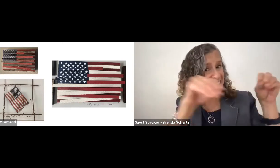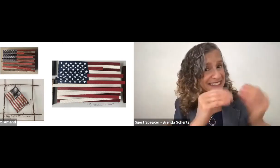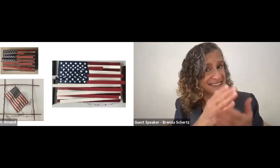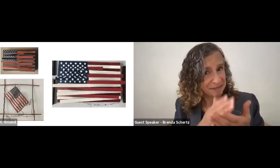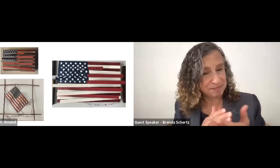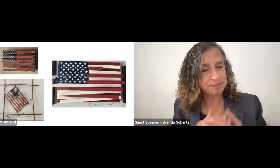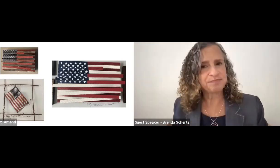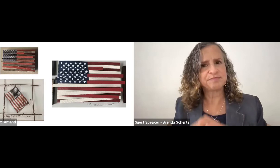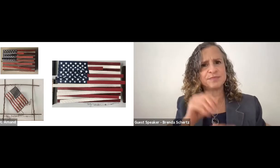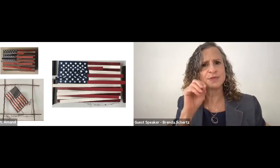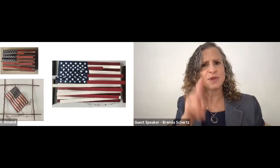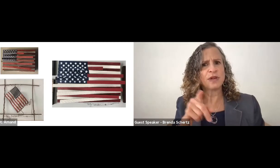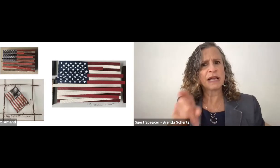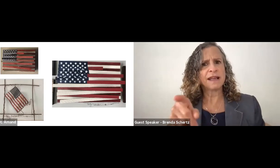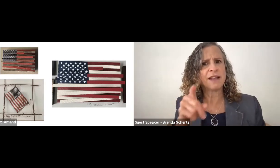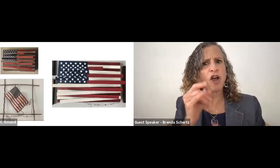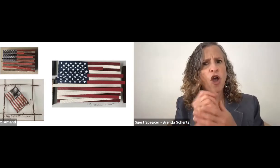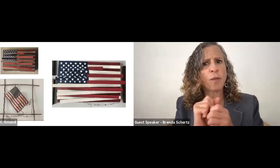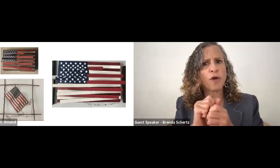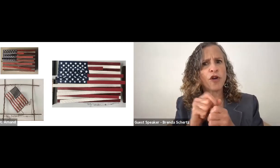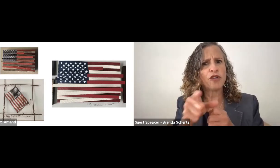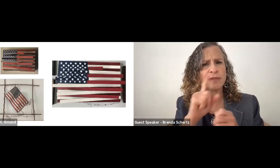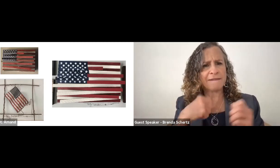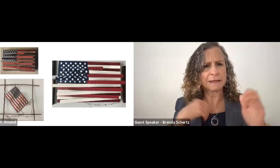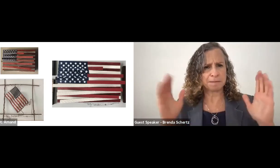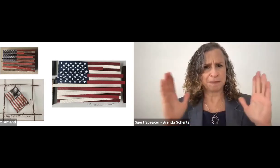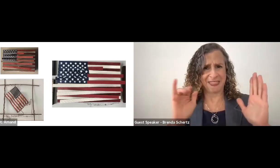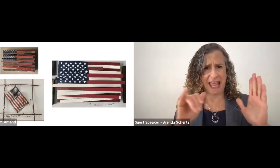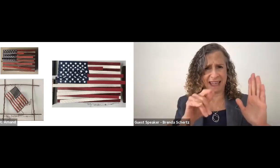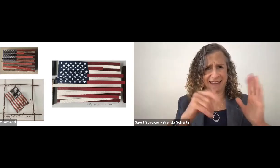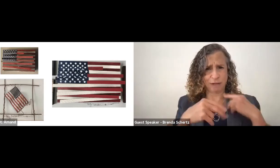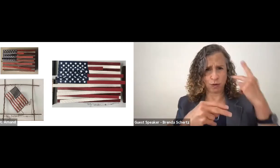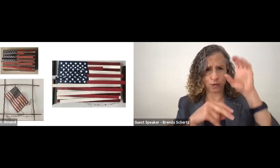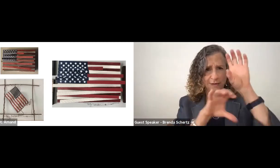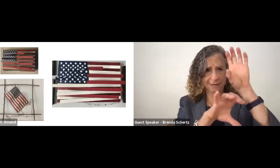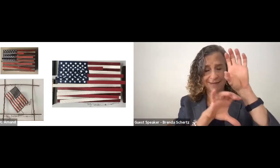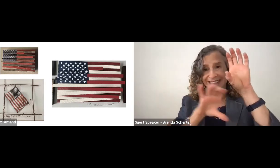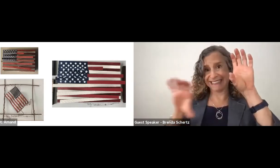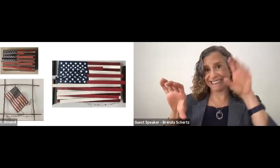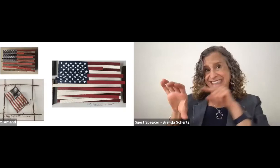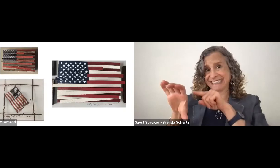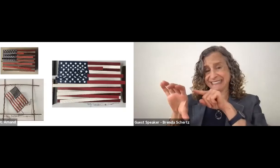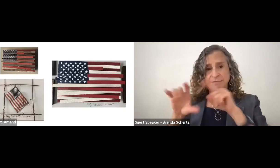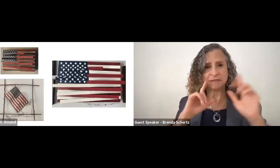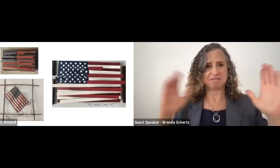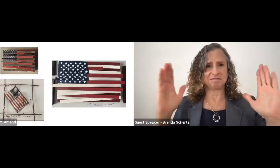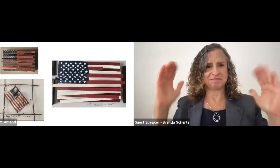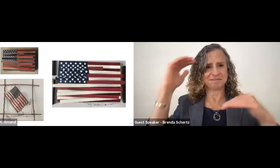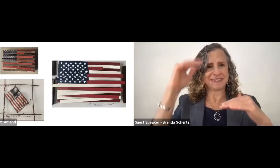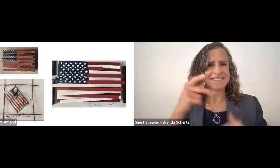He would give these to family and friends or sell some of them, and one of the artworks, it's a smaller version